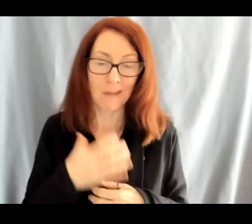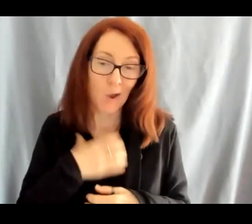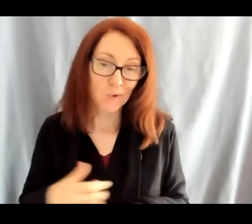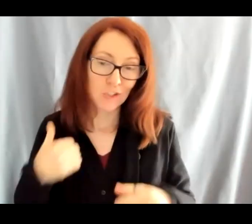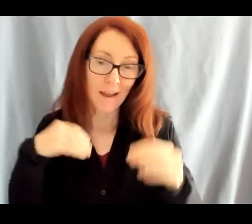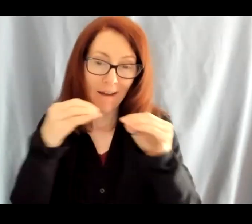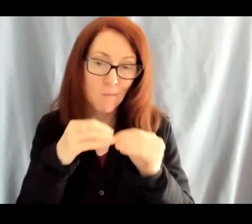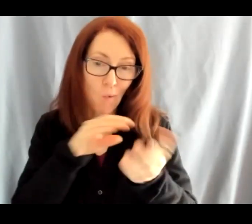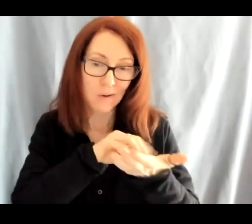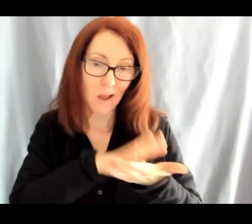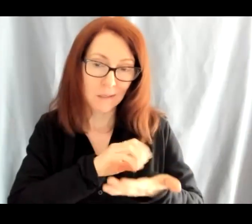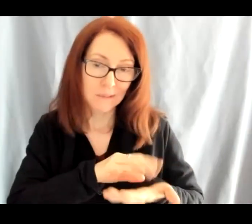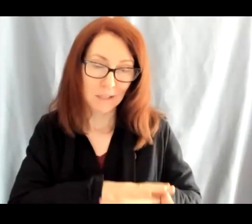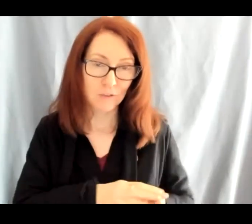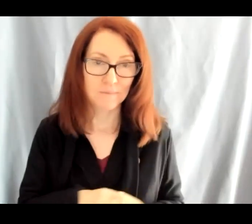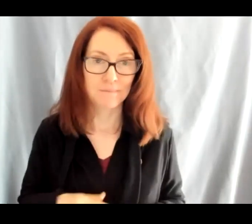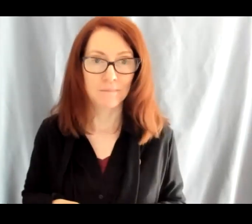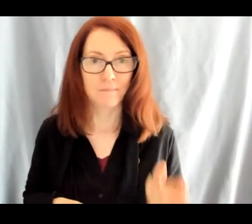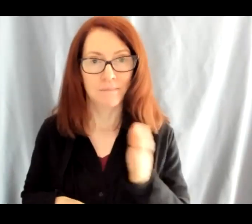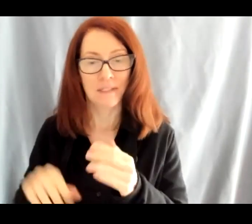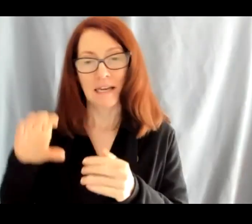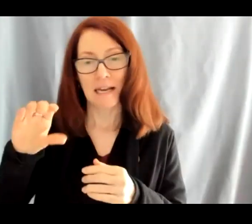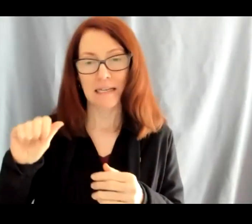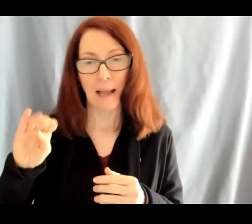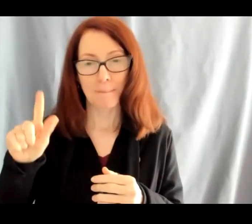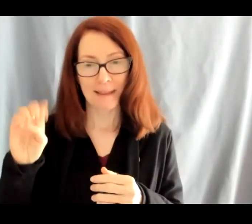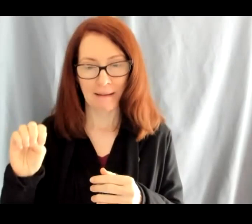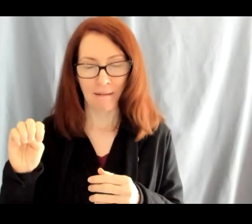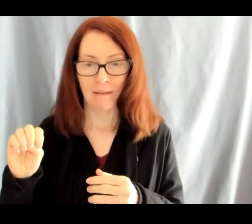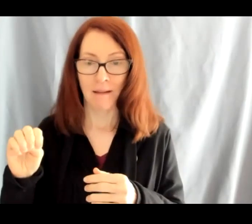it's very short but it does say that they have the same rights and obligations to service animals